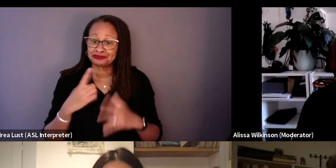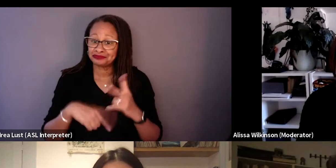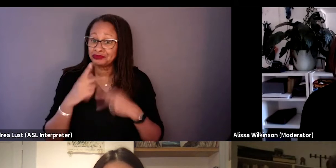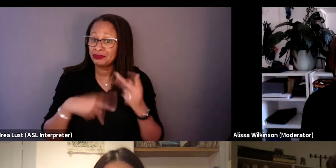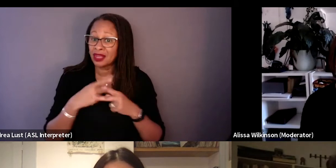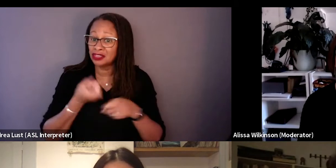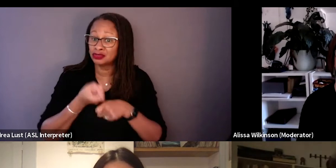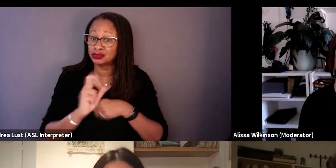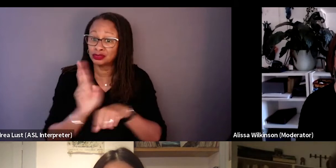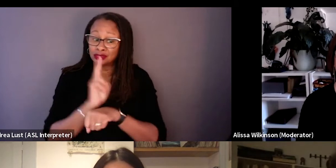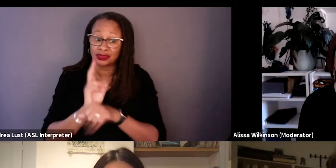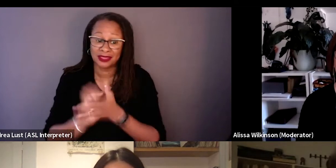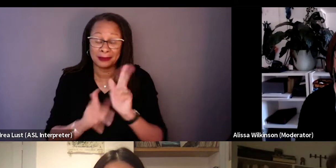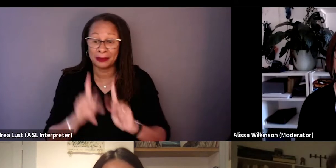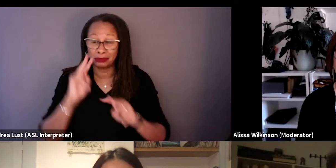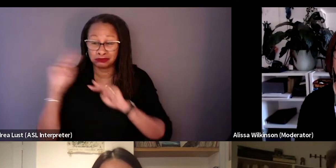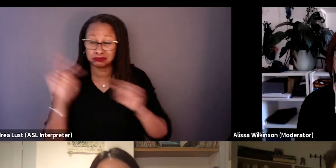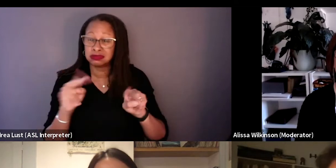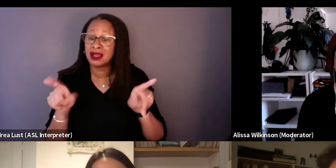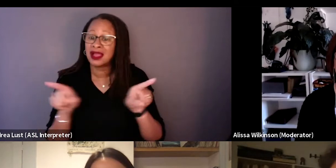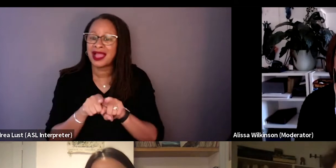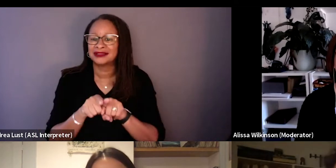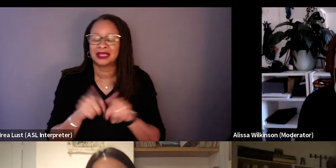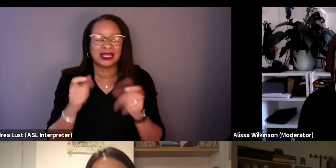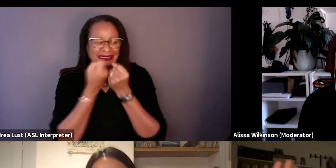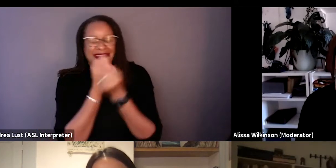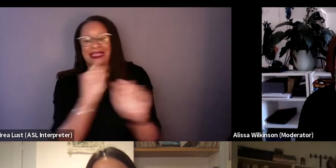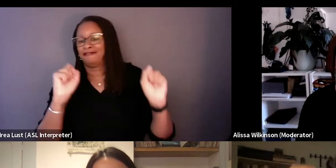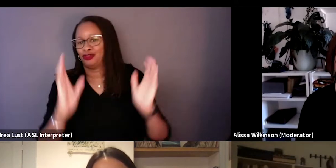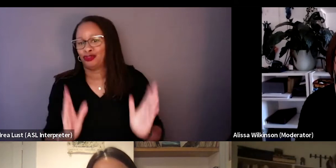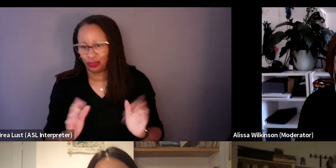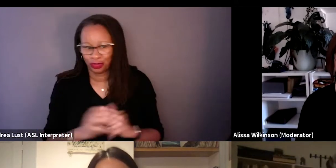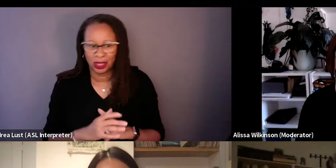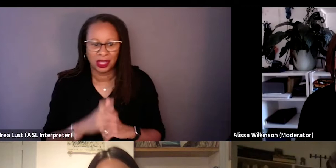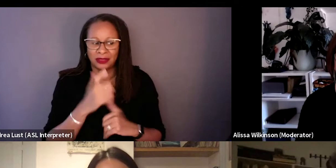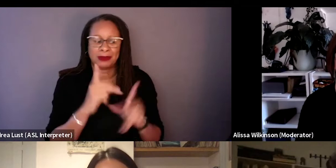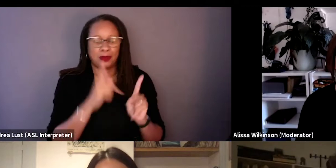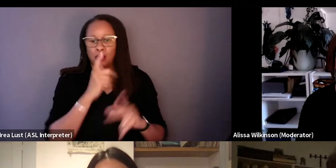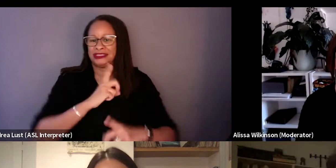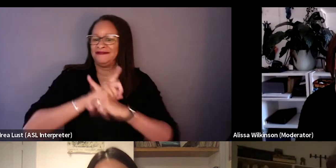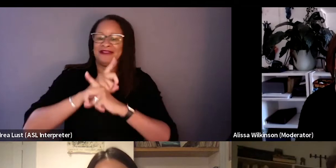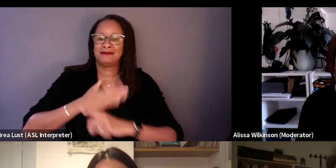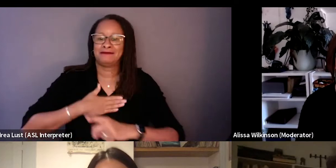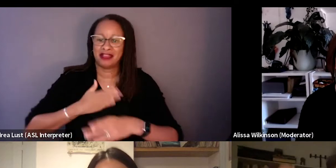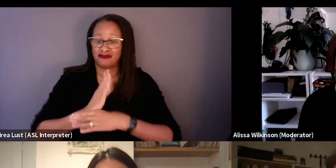that the people regarded them as the Robin Hoods, as the ones who defend their rights. Again, something which is happening